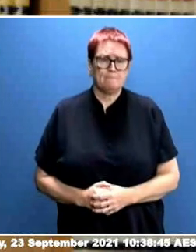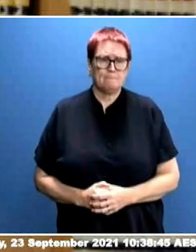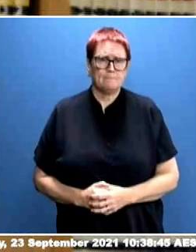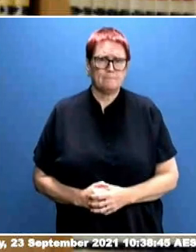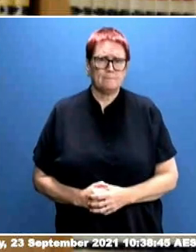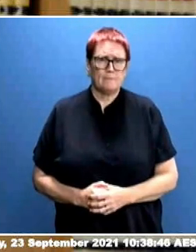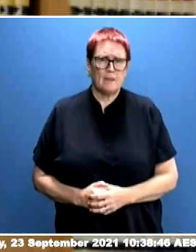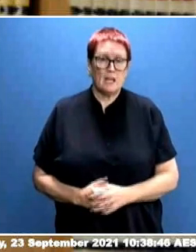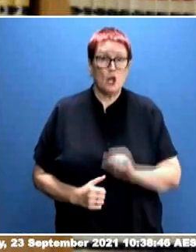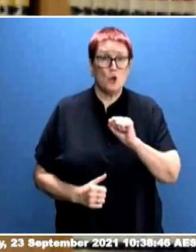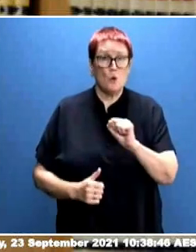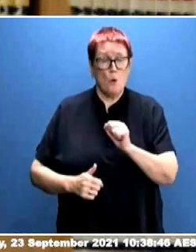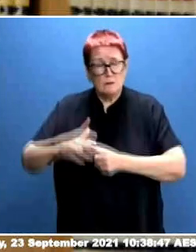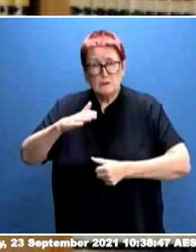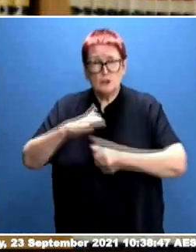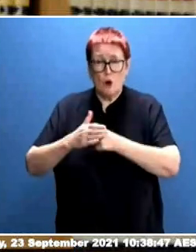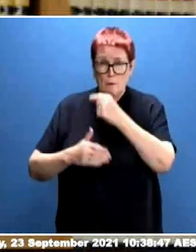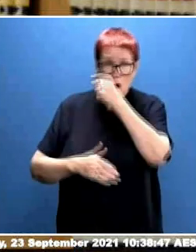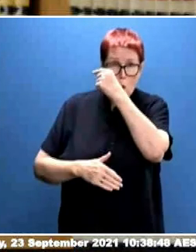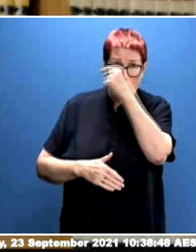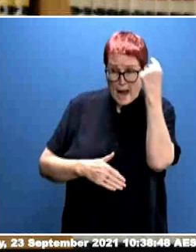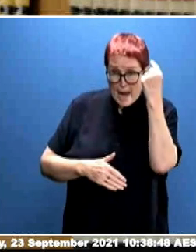of ensuring that the stabilisation has happened